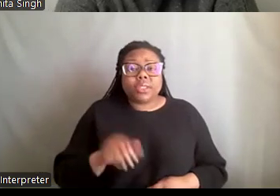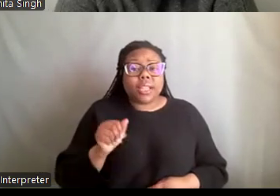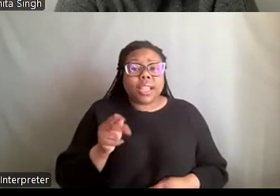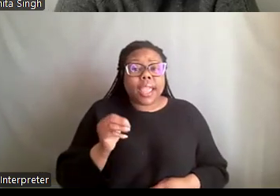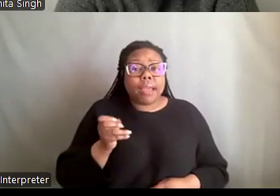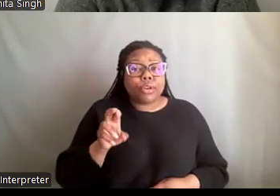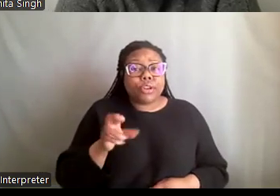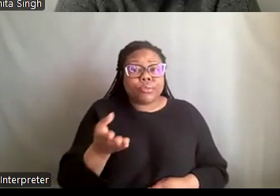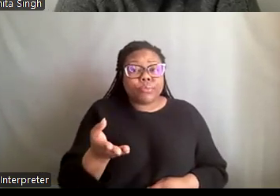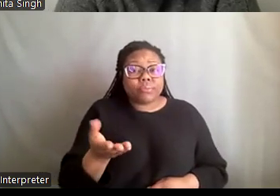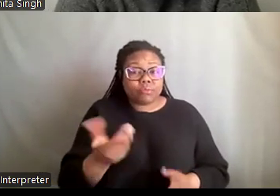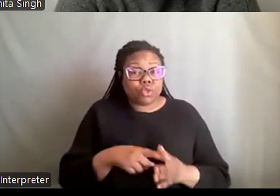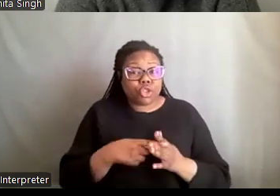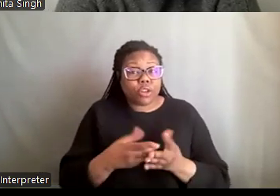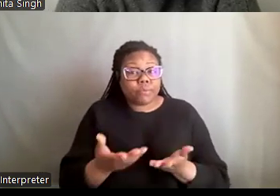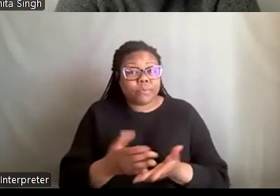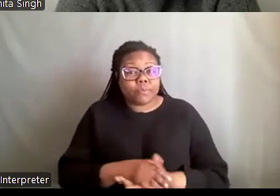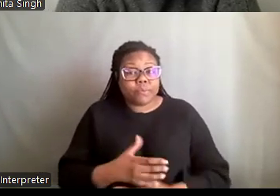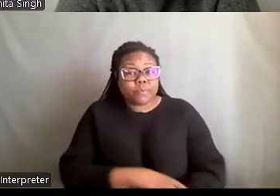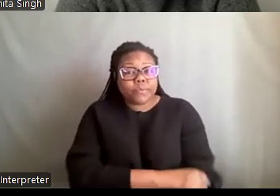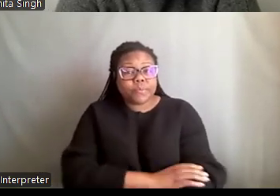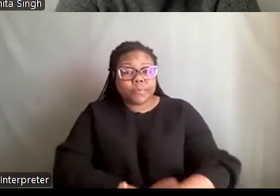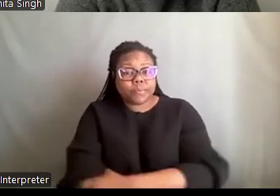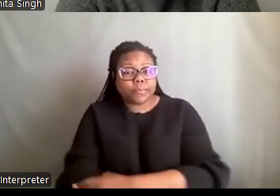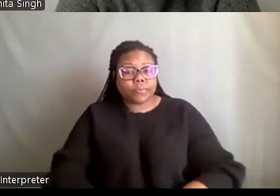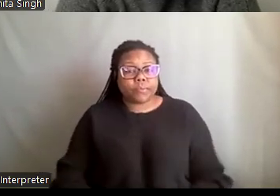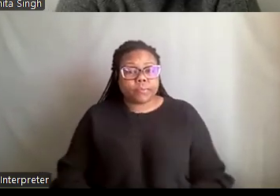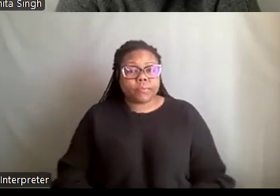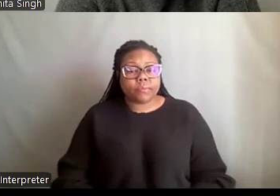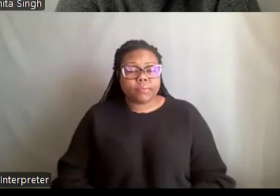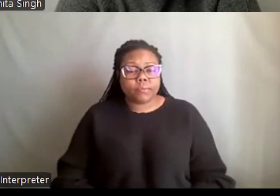each other as we're taking action? Amber, do you want to start with that one?